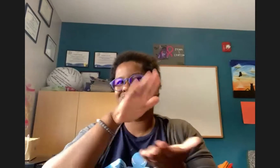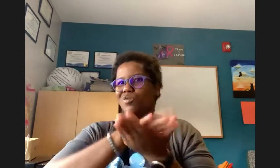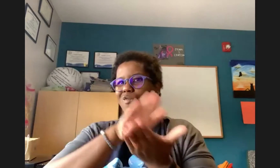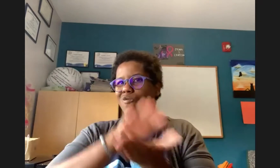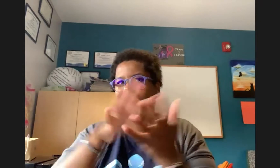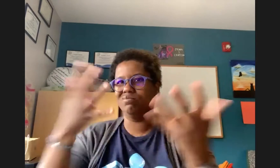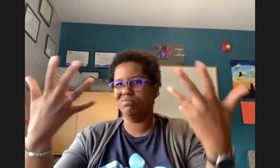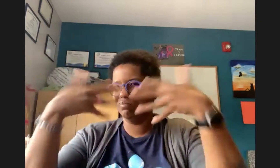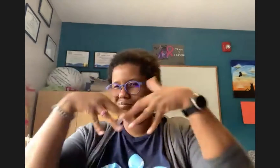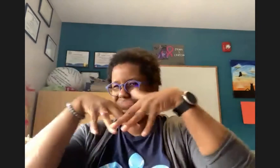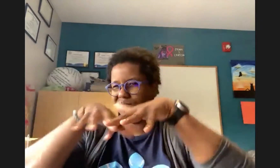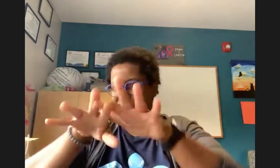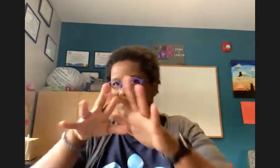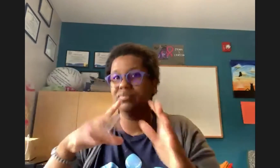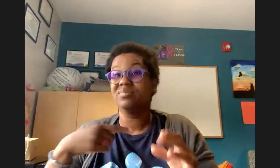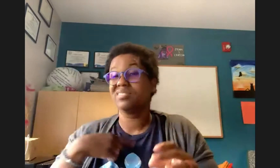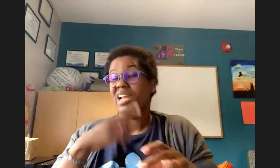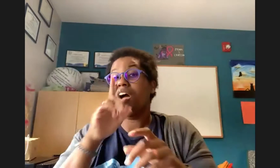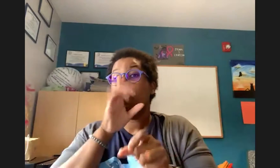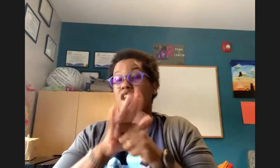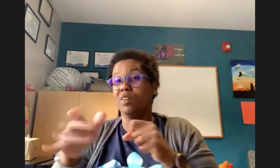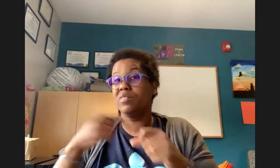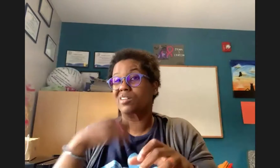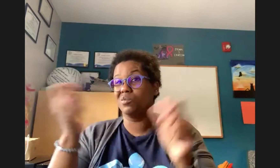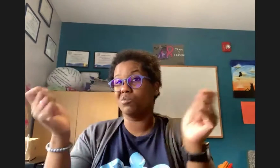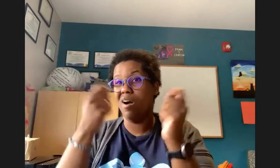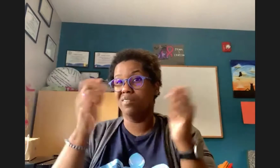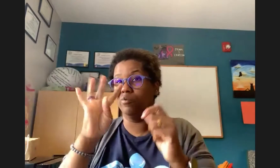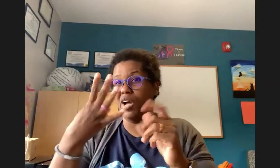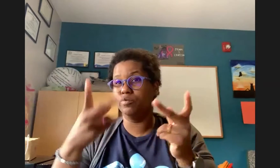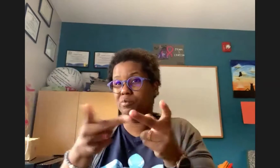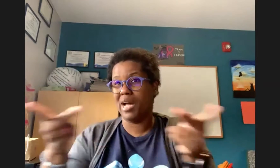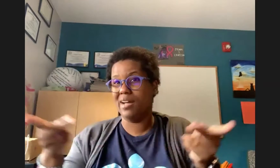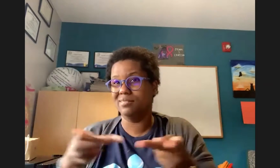I added the school symbol to the costume and I won fourth place.